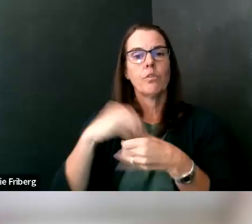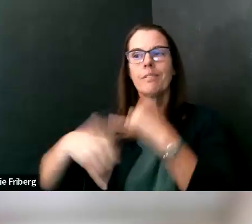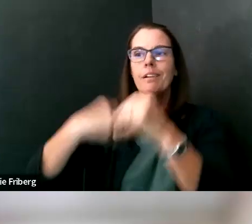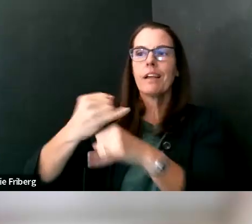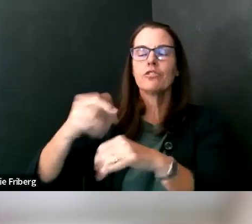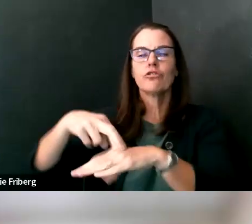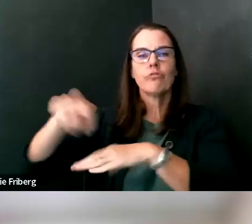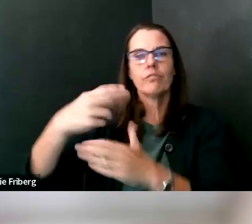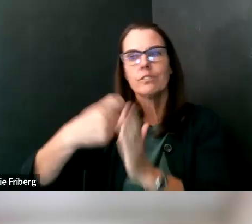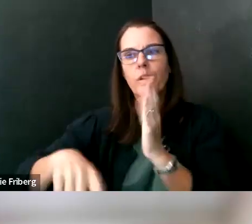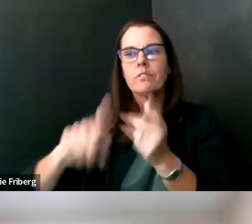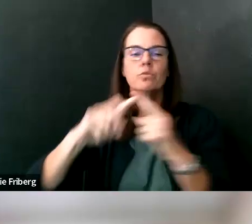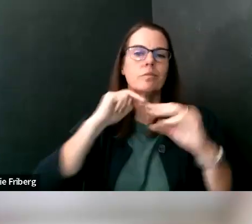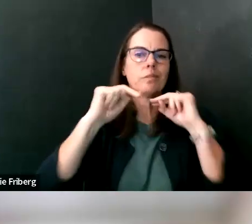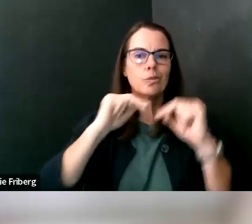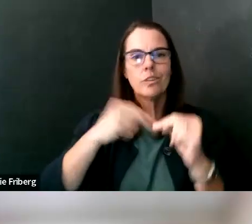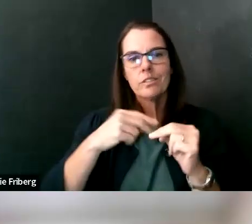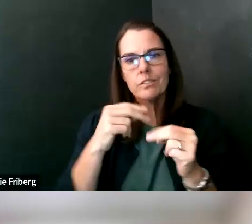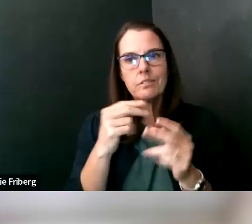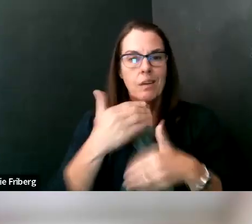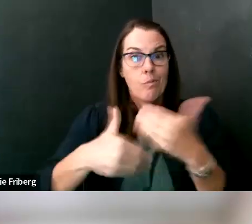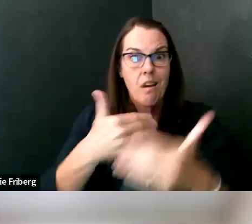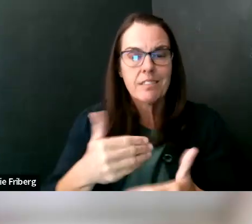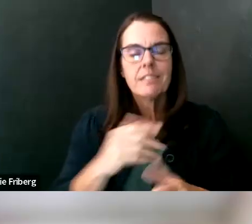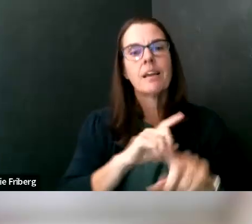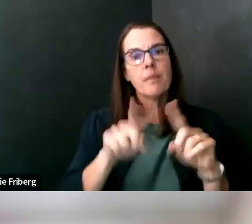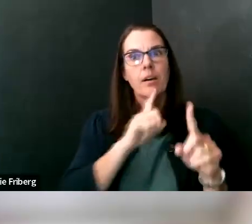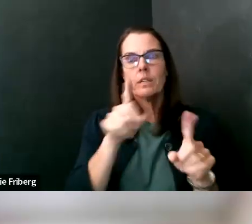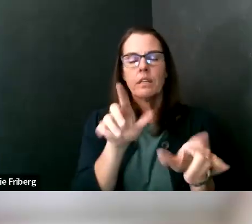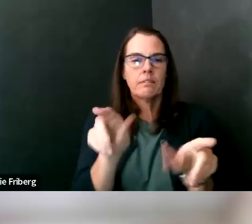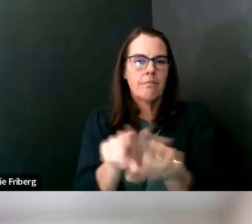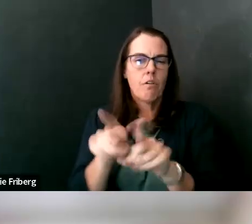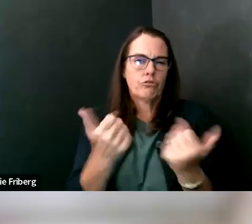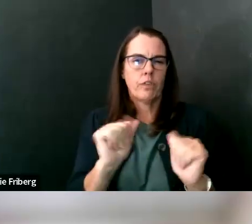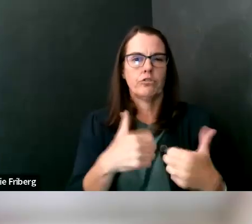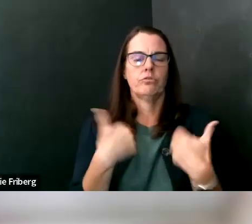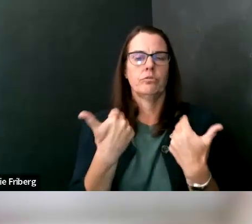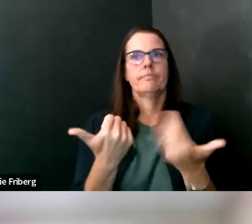into the negotiation process, but really trying to help patients where, uh, they need it most, and